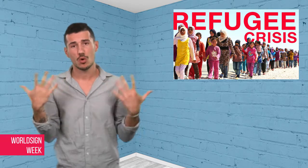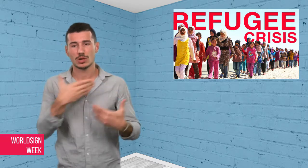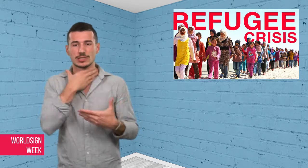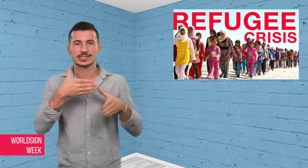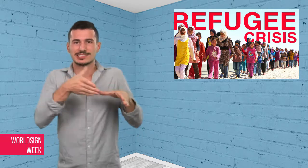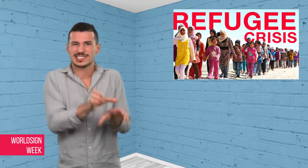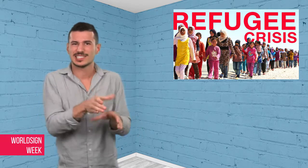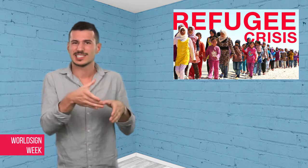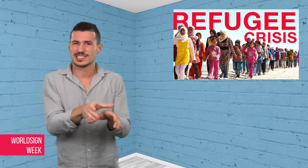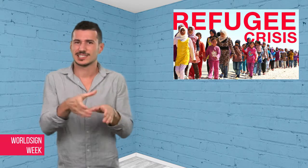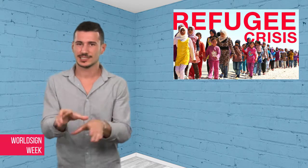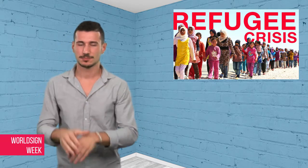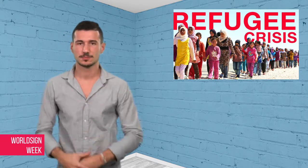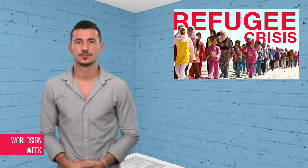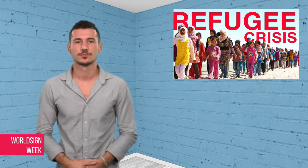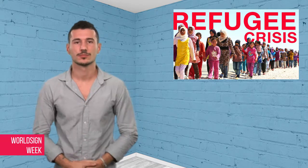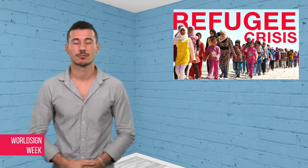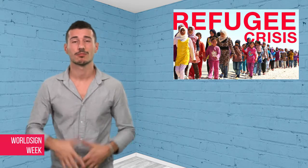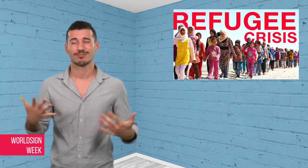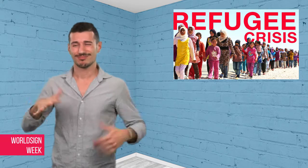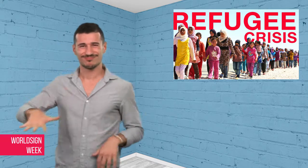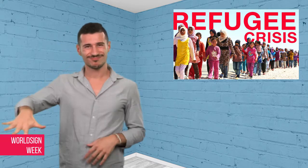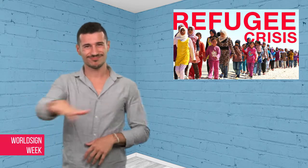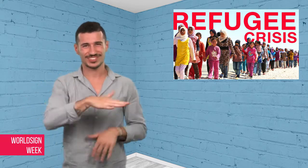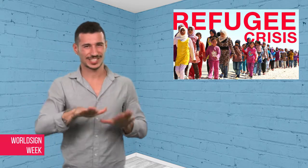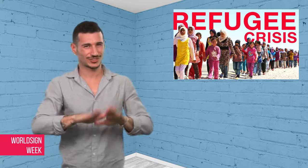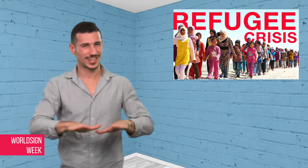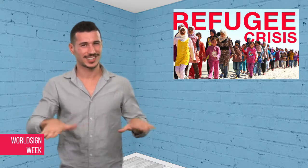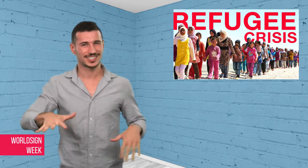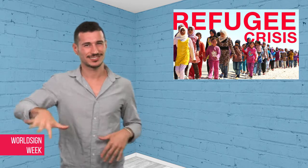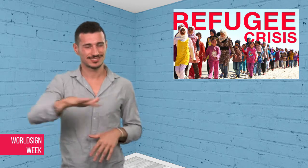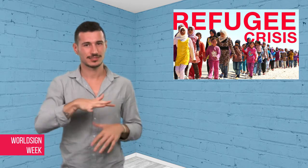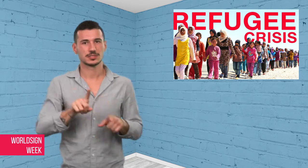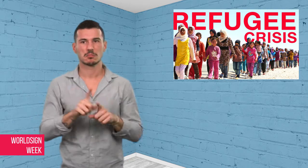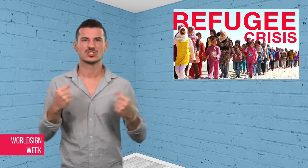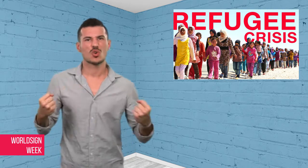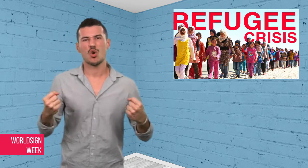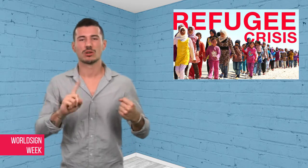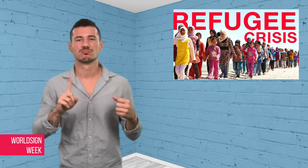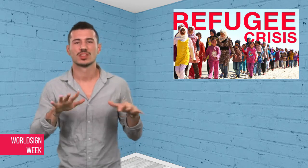Like many other vulnerable children, six-year-old Lawand Hamadamin